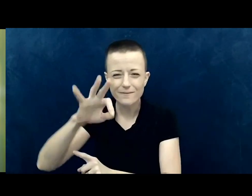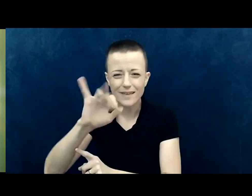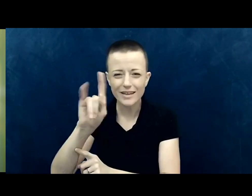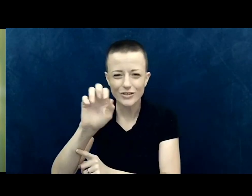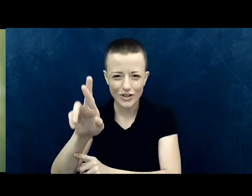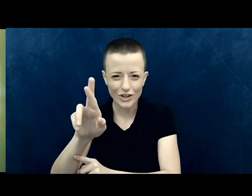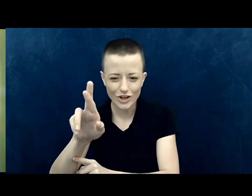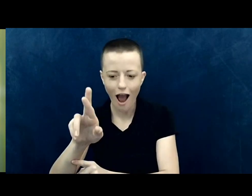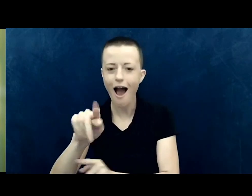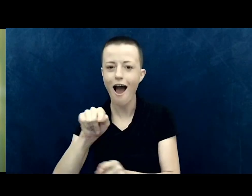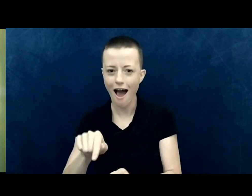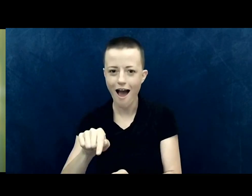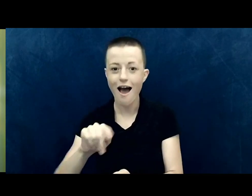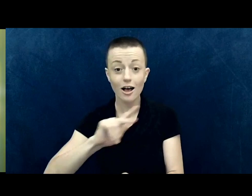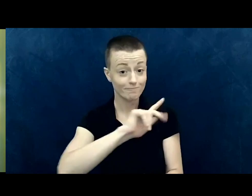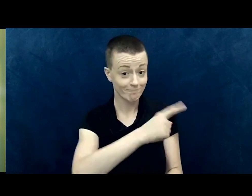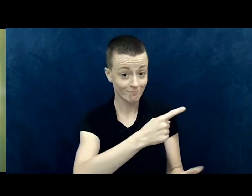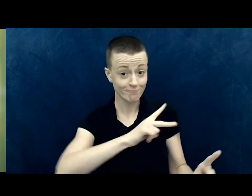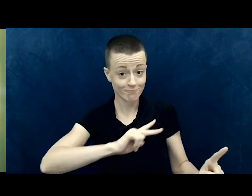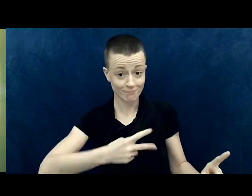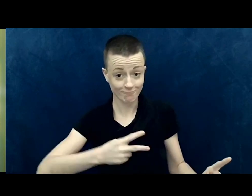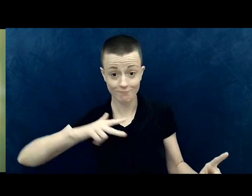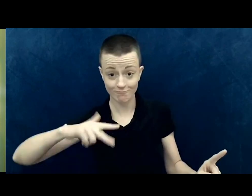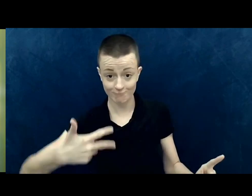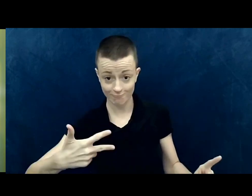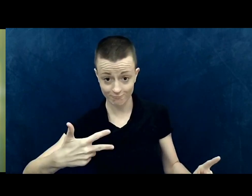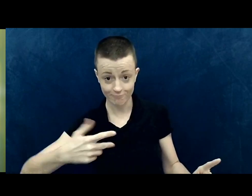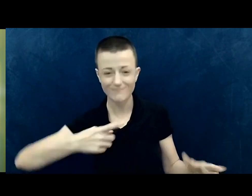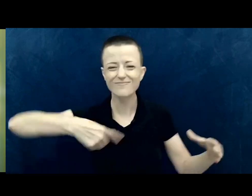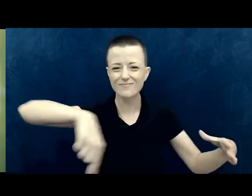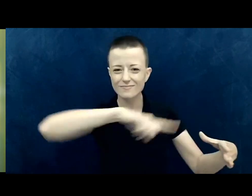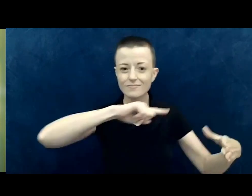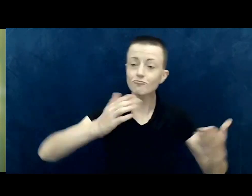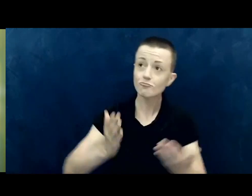After the clinical trial, an application is submitted to Health Canada for Review.